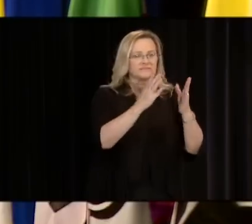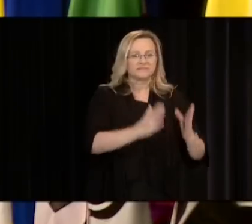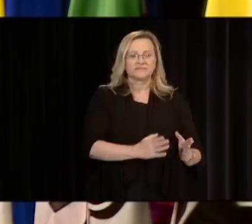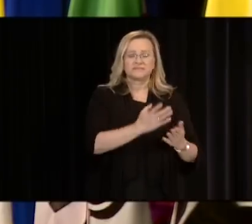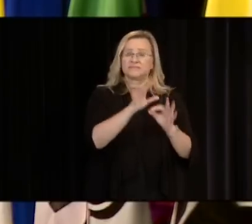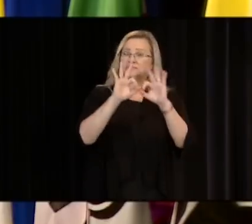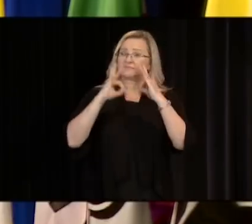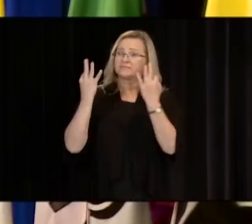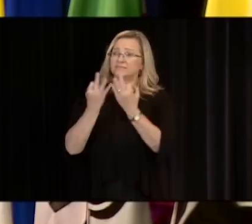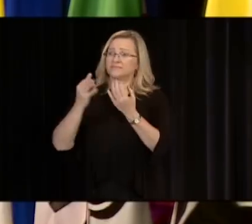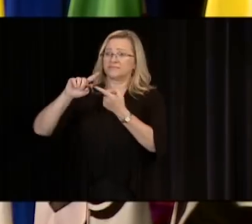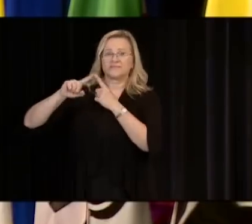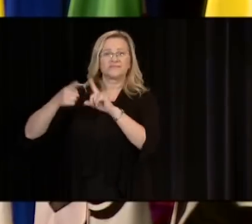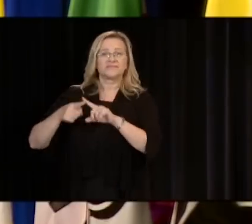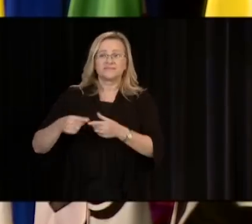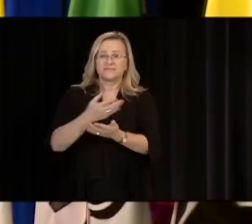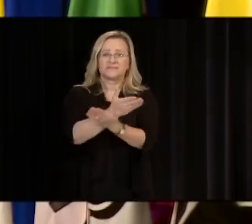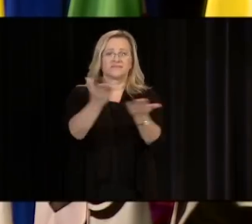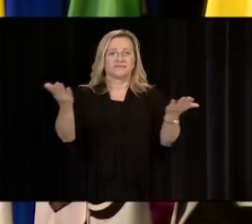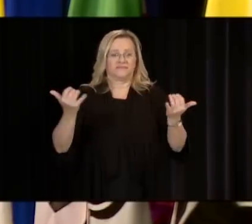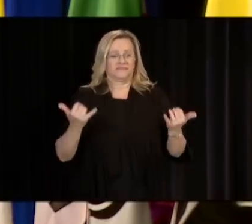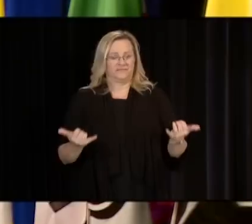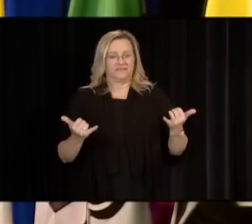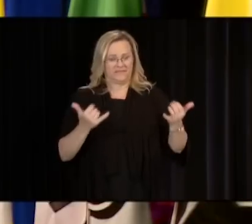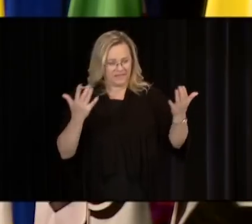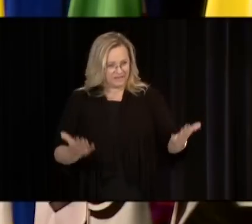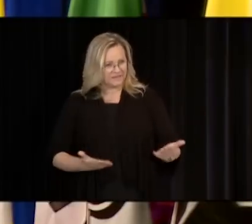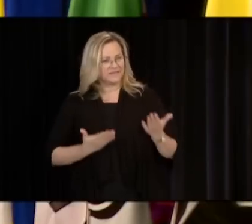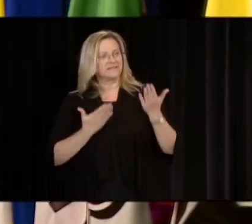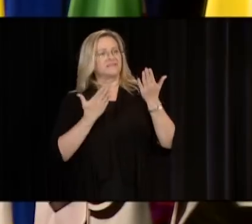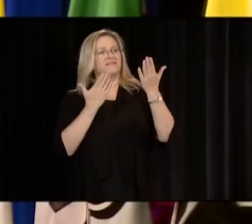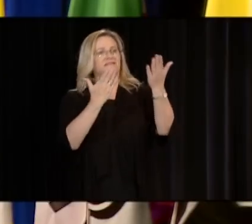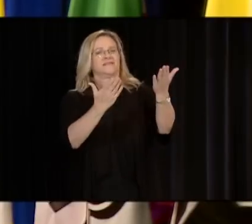AND FRIENDS-AT THIS TIME I AM PRESENTING THE CANDIDATES